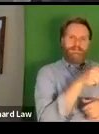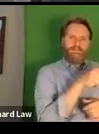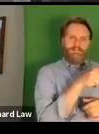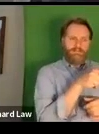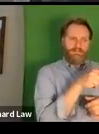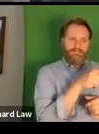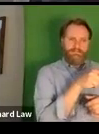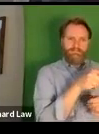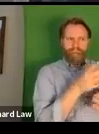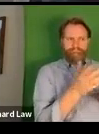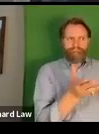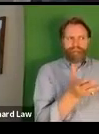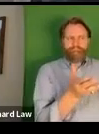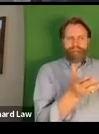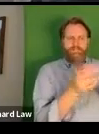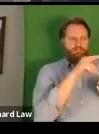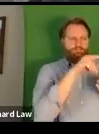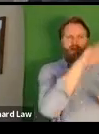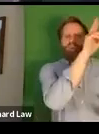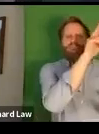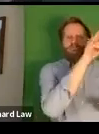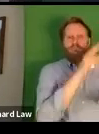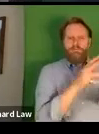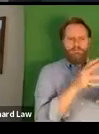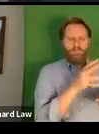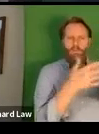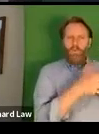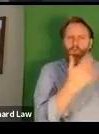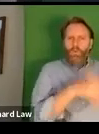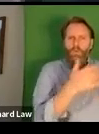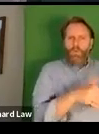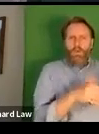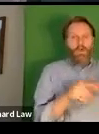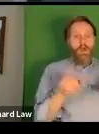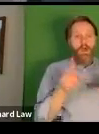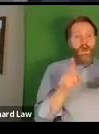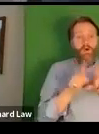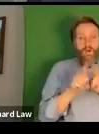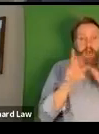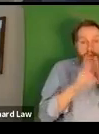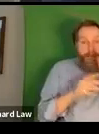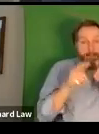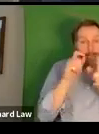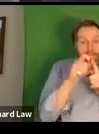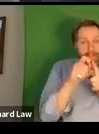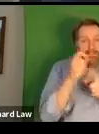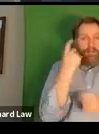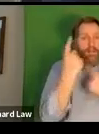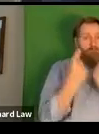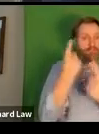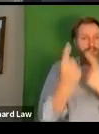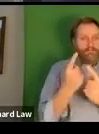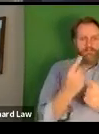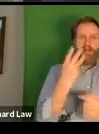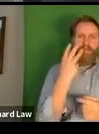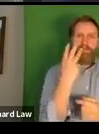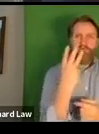MPs have just received an above inflation pay increase of 3.1% Mark I know we've touched already on pay but